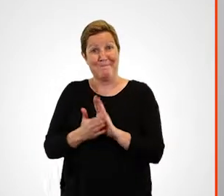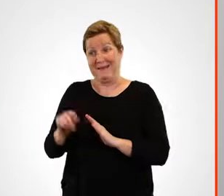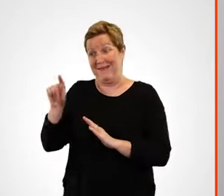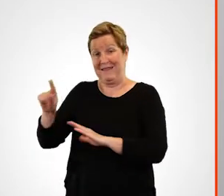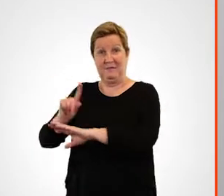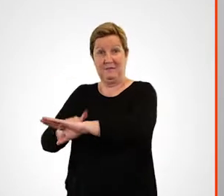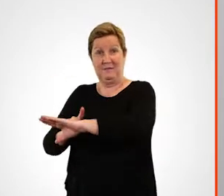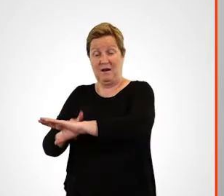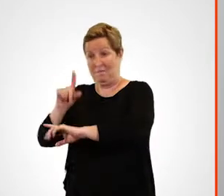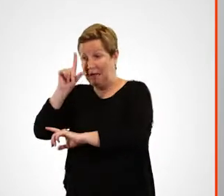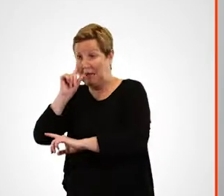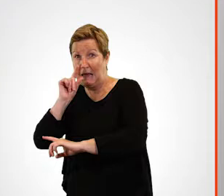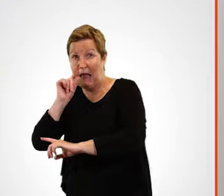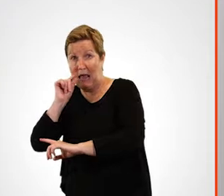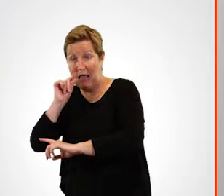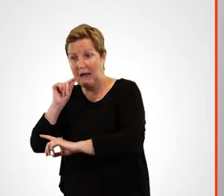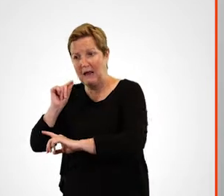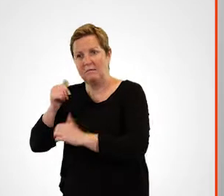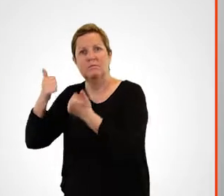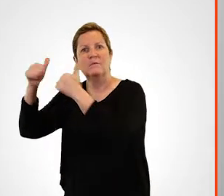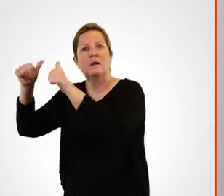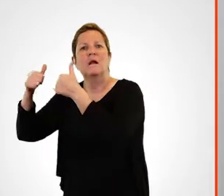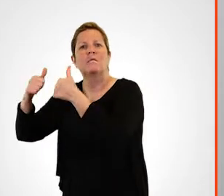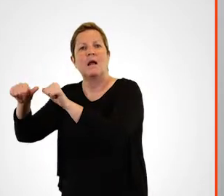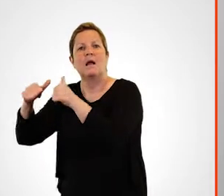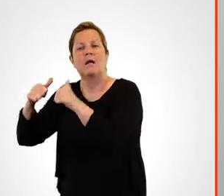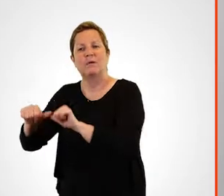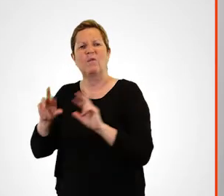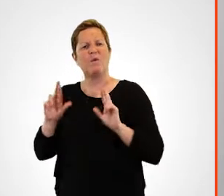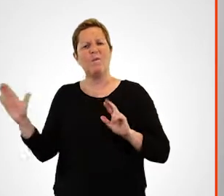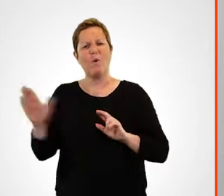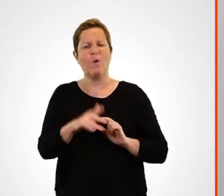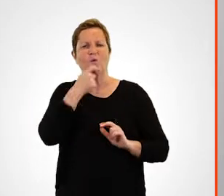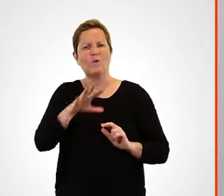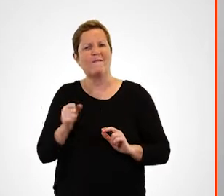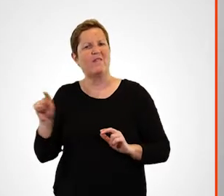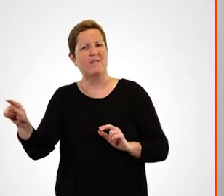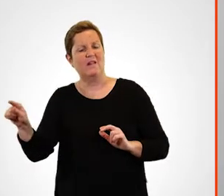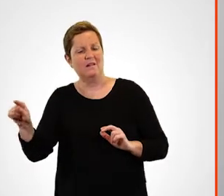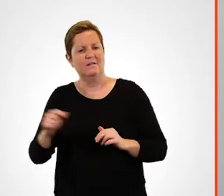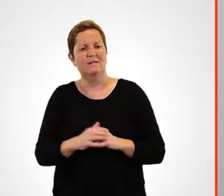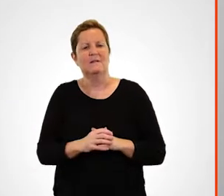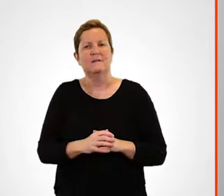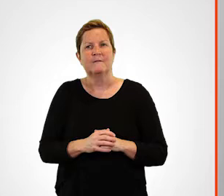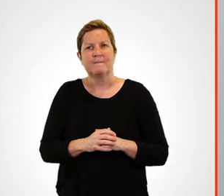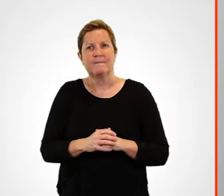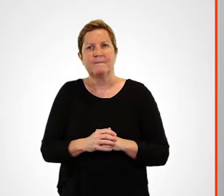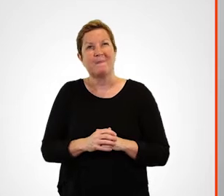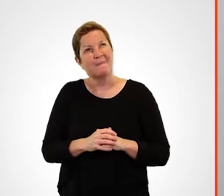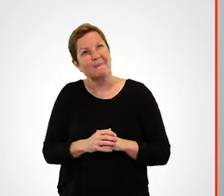make the kind of progress that we're hoping for all our children. At this point I'd love to say